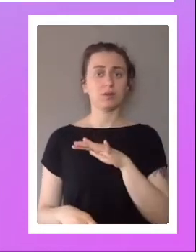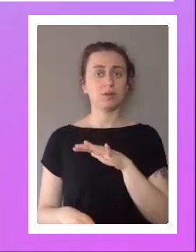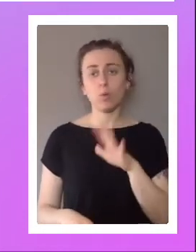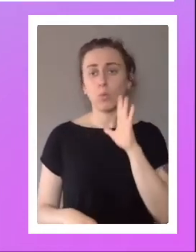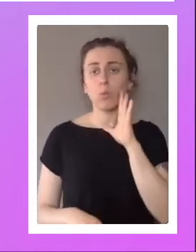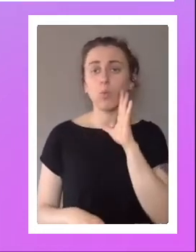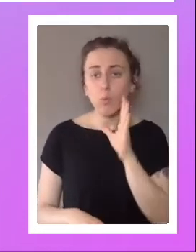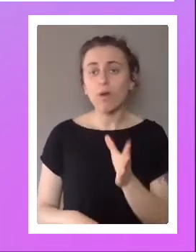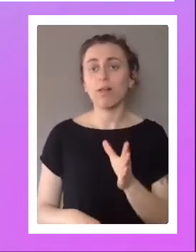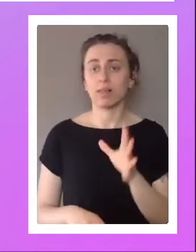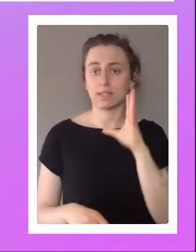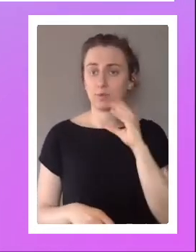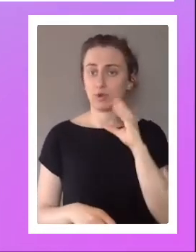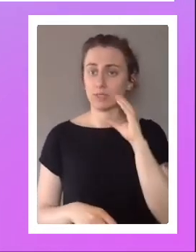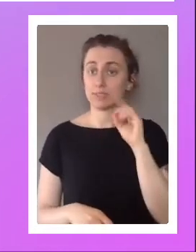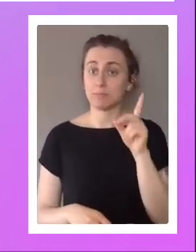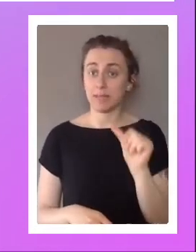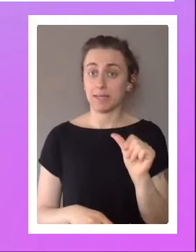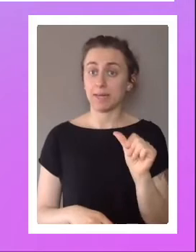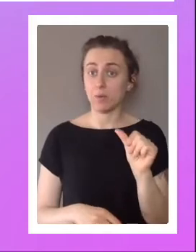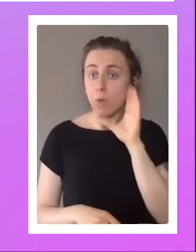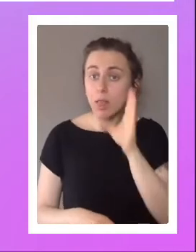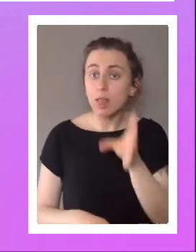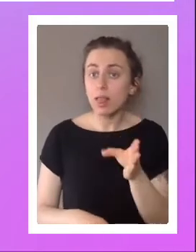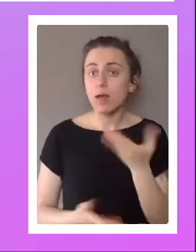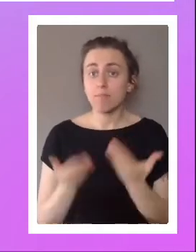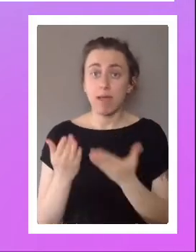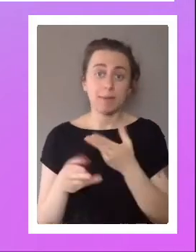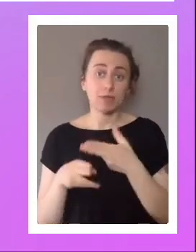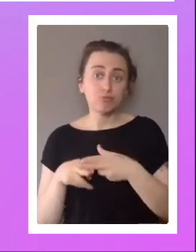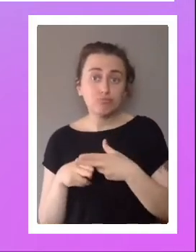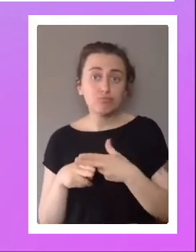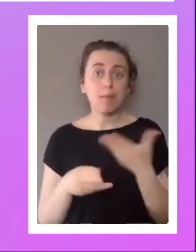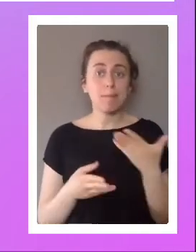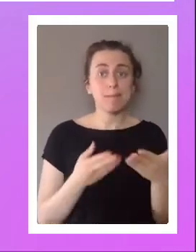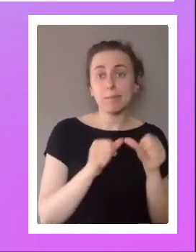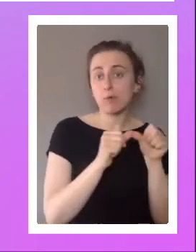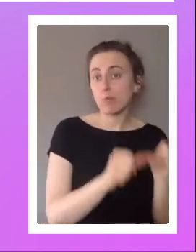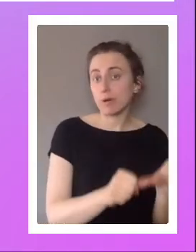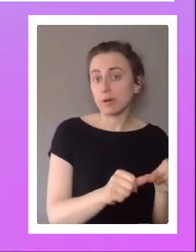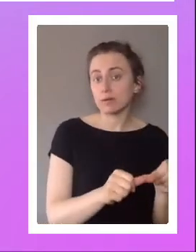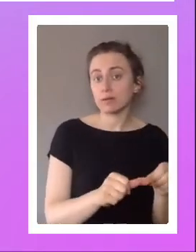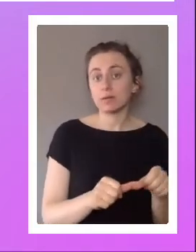It may not be permanent, but I can tell you that anyone who's ever broken their legs